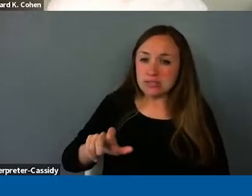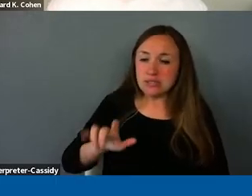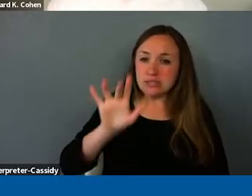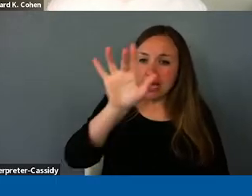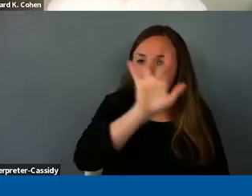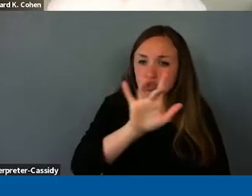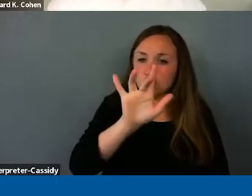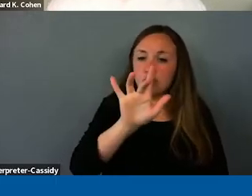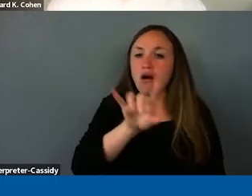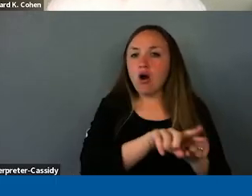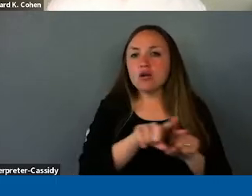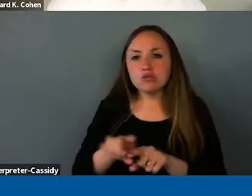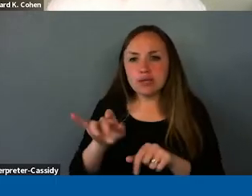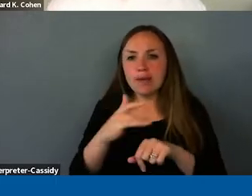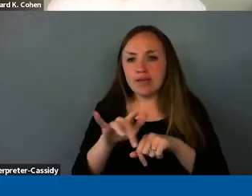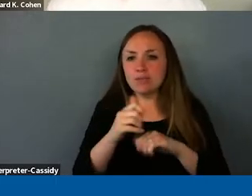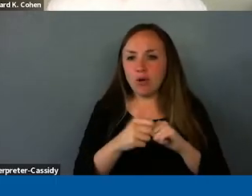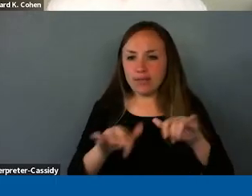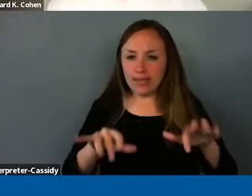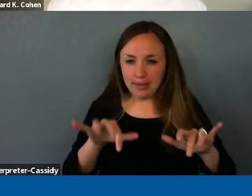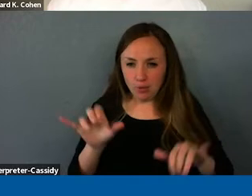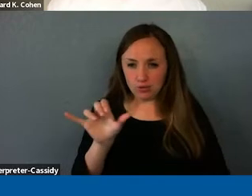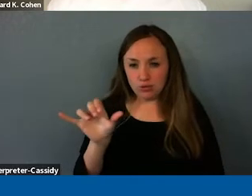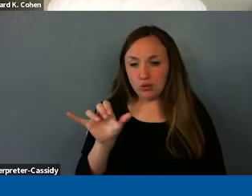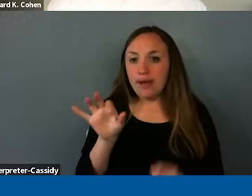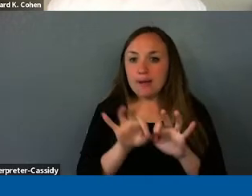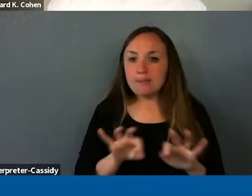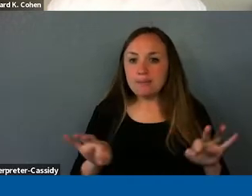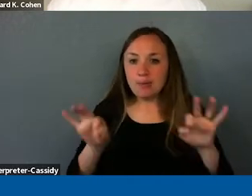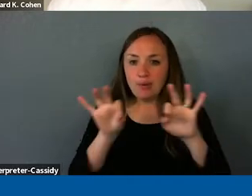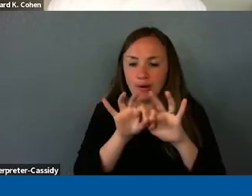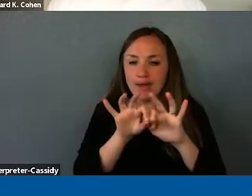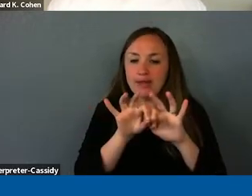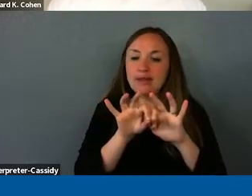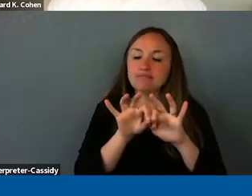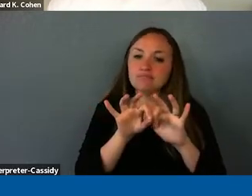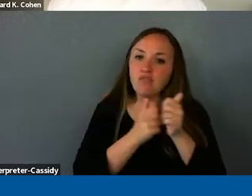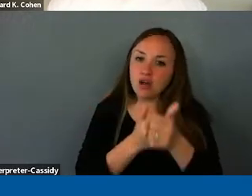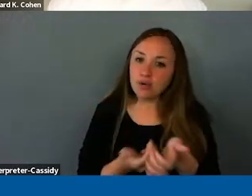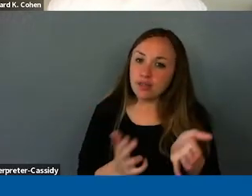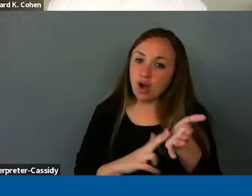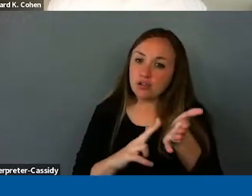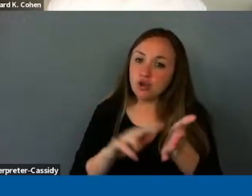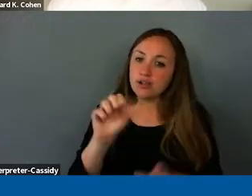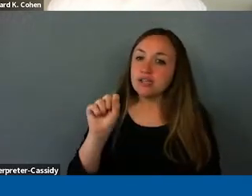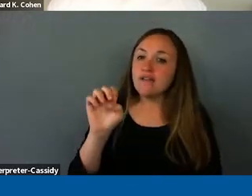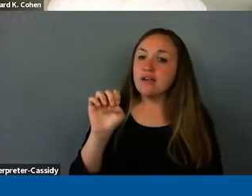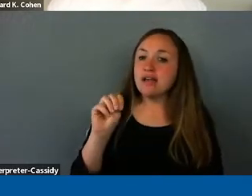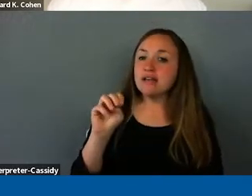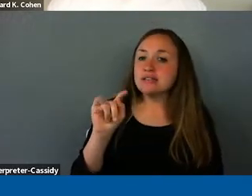it also needs to be available by keyboard. This is important in fulfilling the contract of semantics. Keyboard support is absolutely fundamental